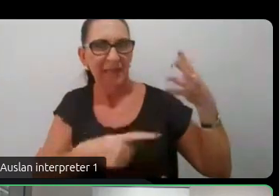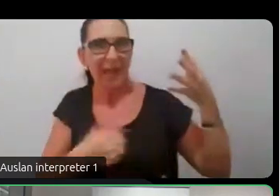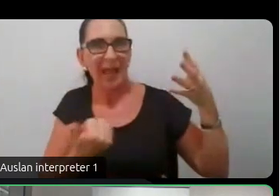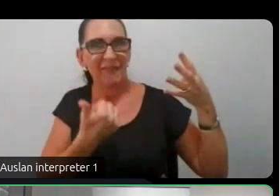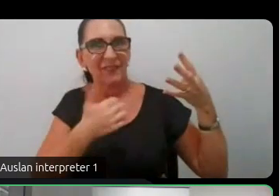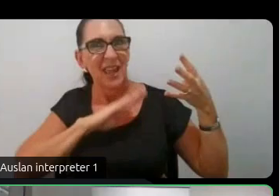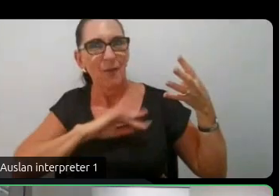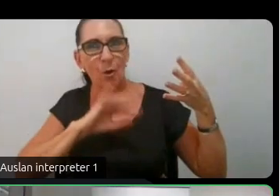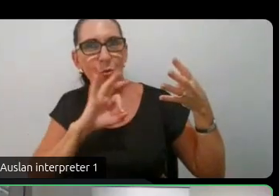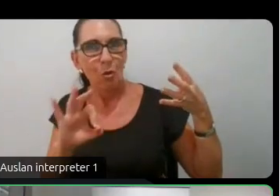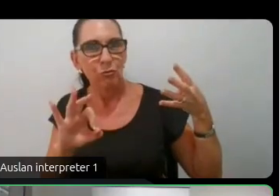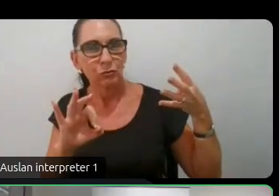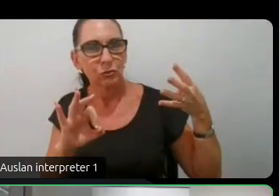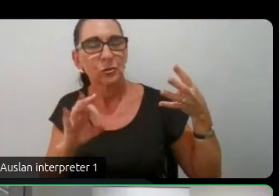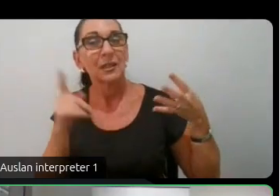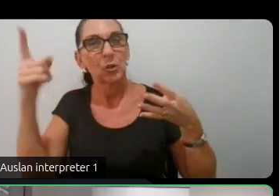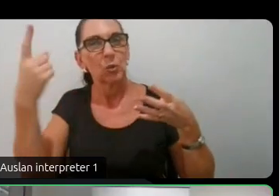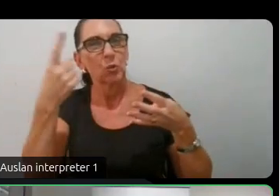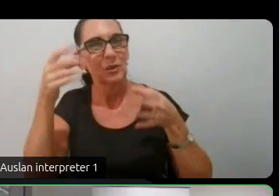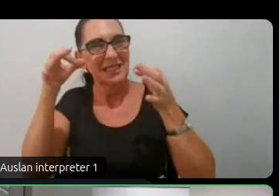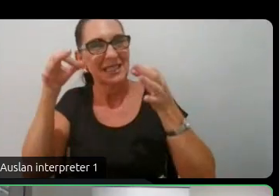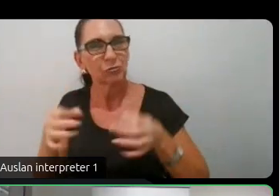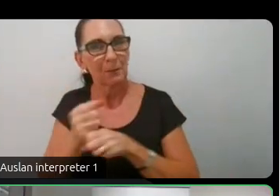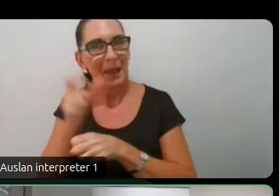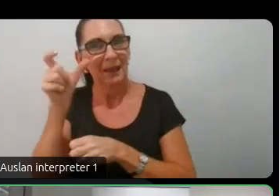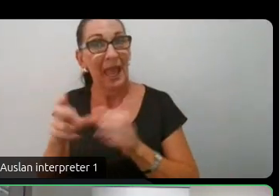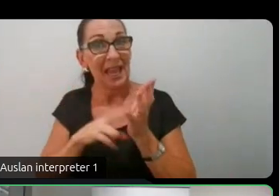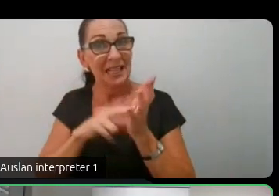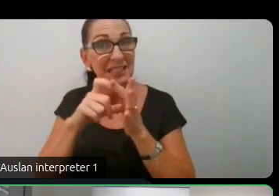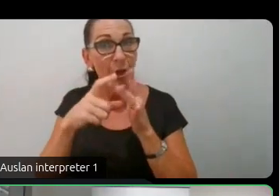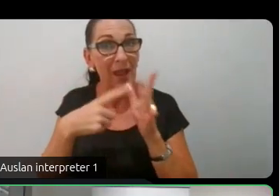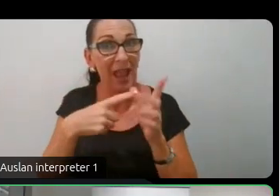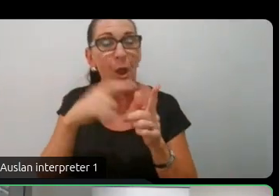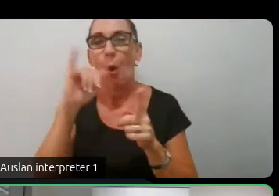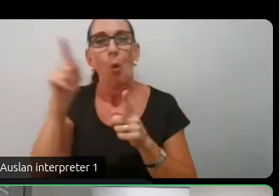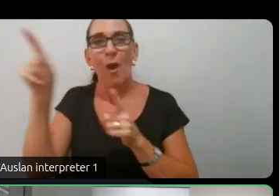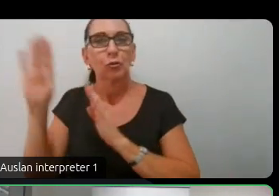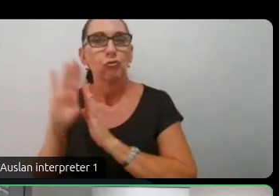um the decision maker whether that be the NDIA itself or tribunal at another stage needs to